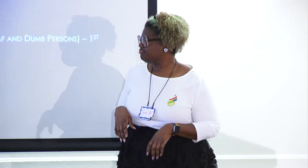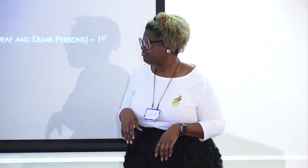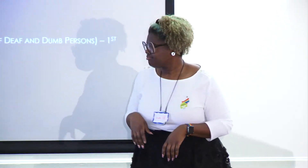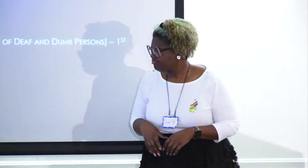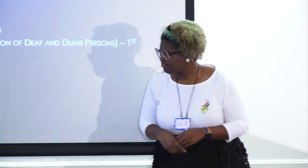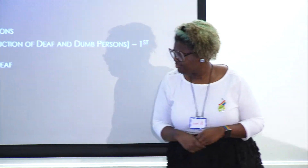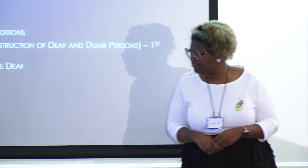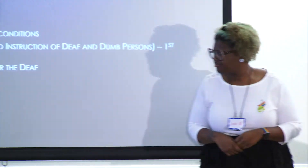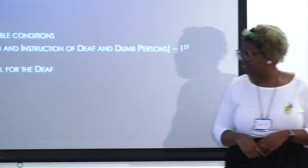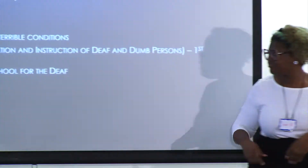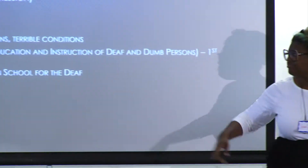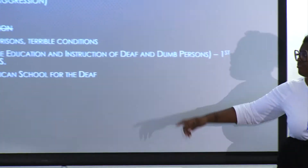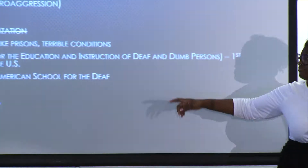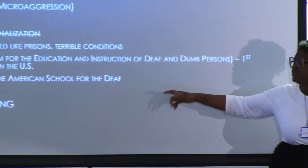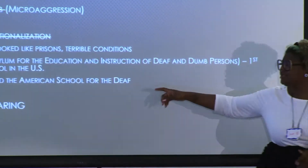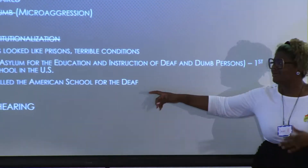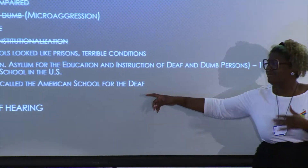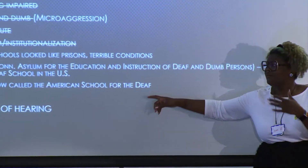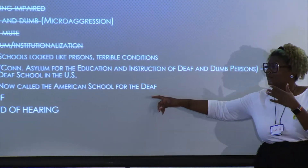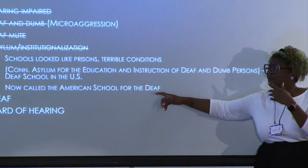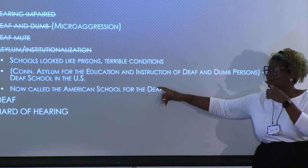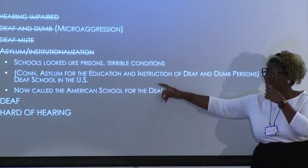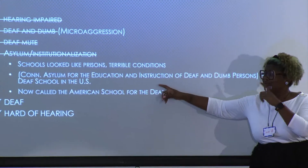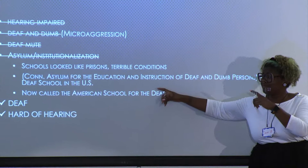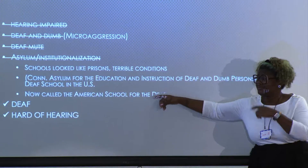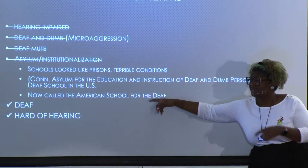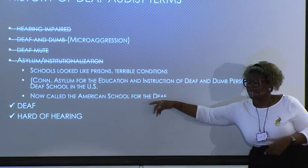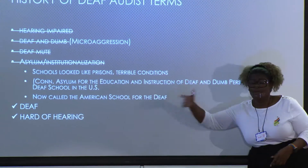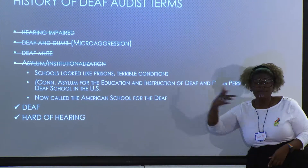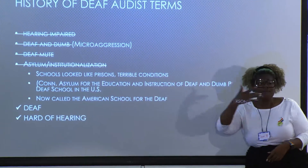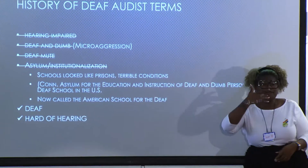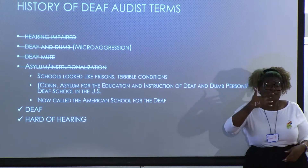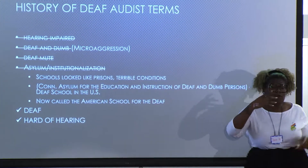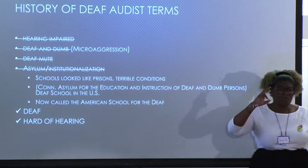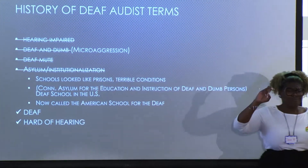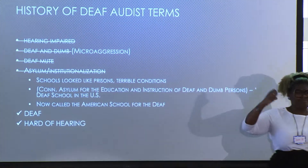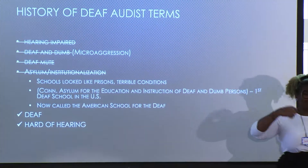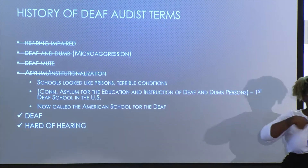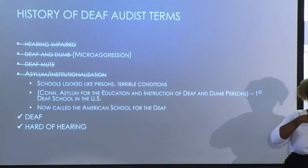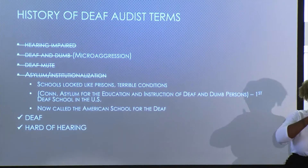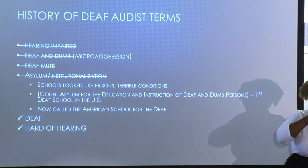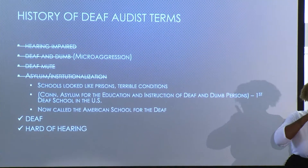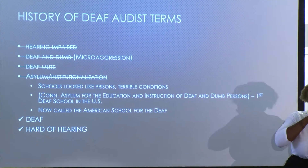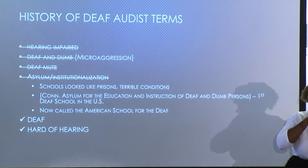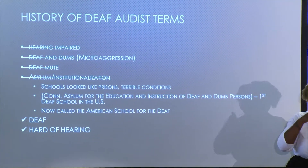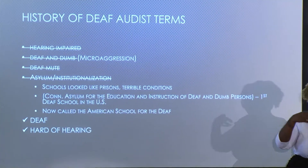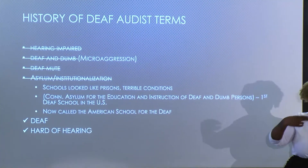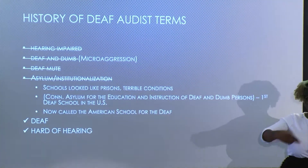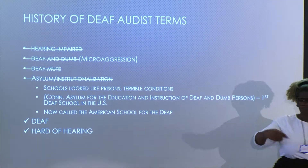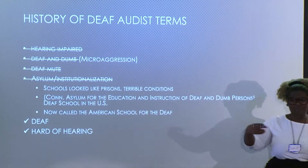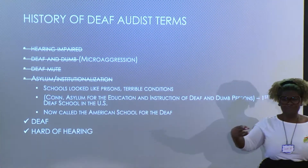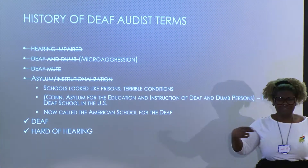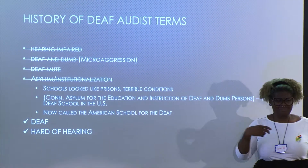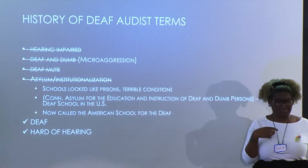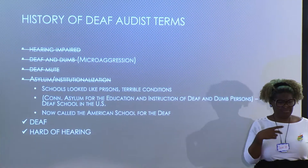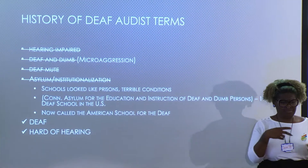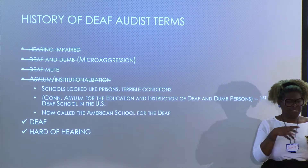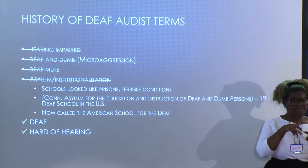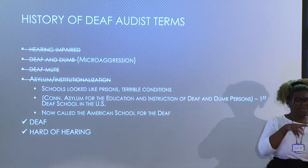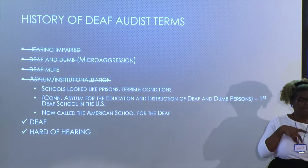that other children had, because they were put in these places. Preferred terms for deaf individuals